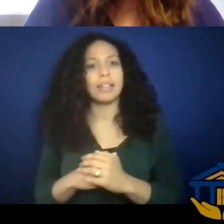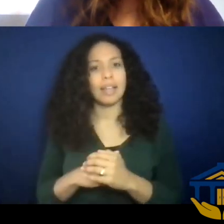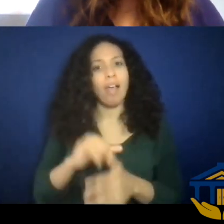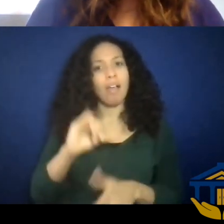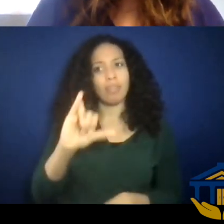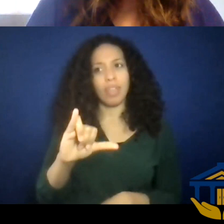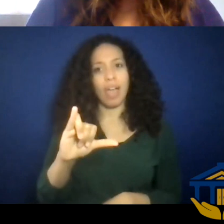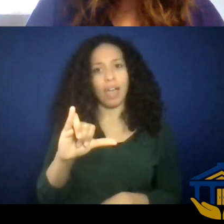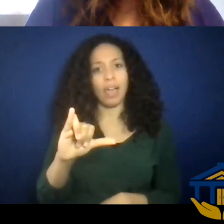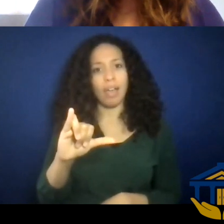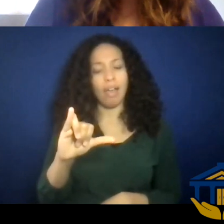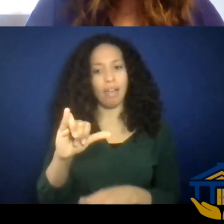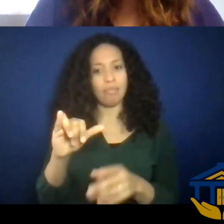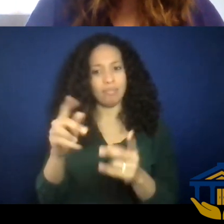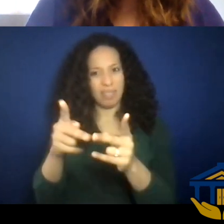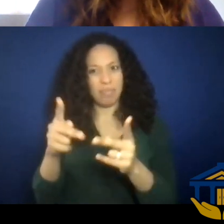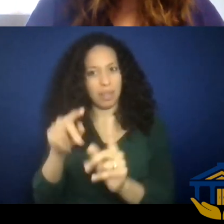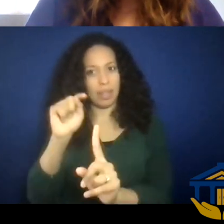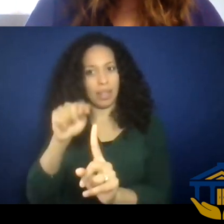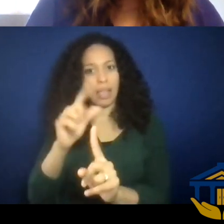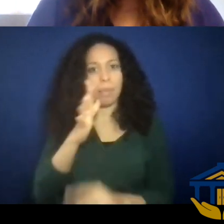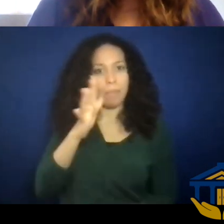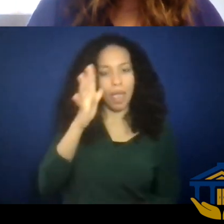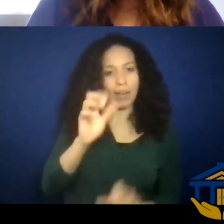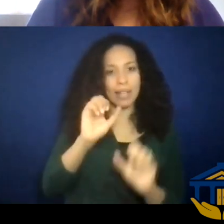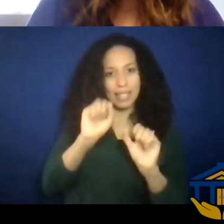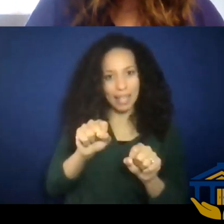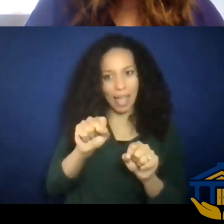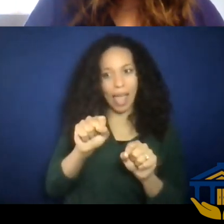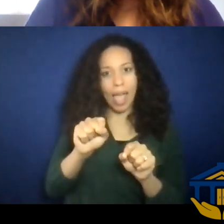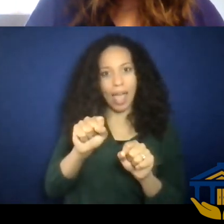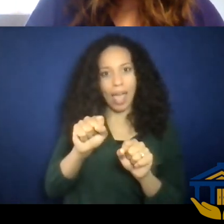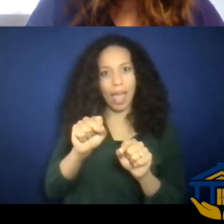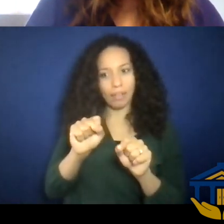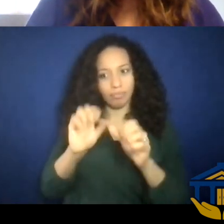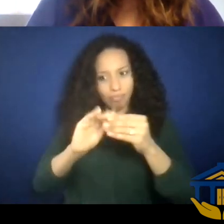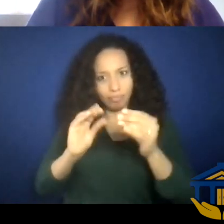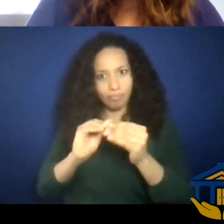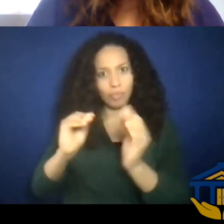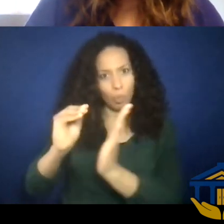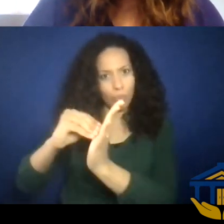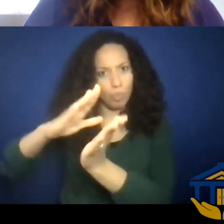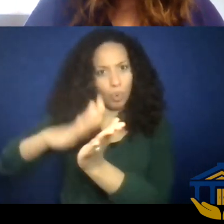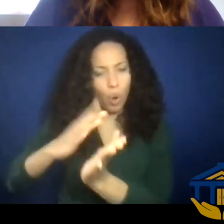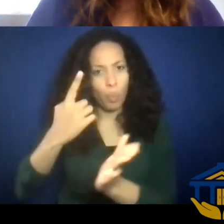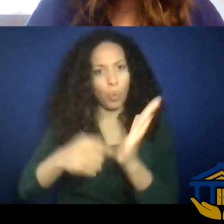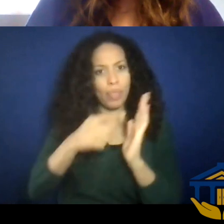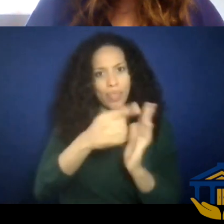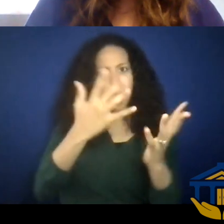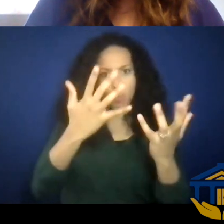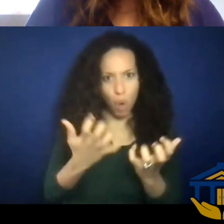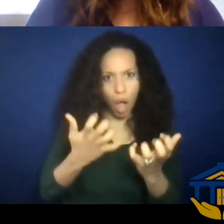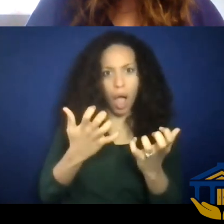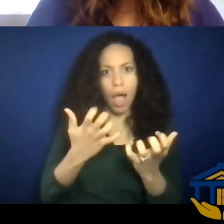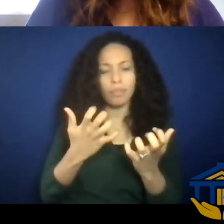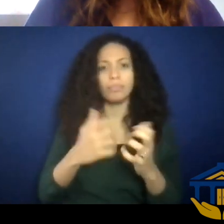everything they want, how they want it to appear. So I want parents to take time to do that